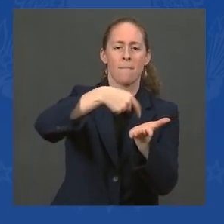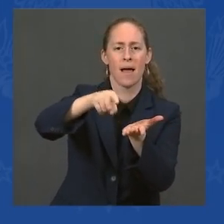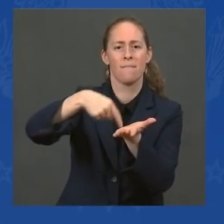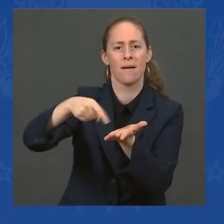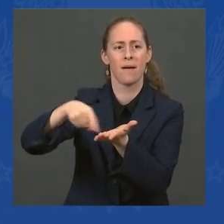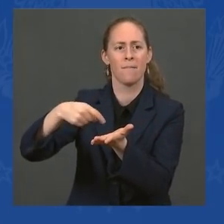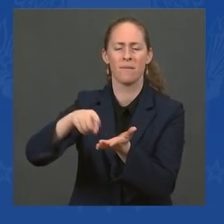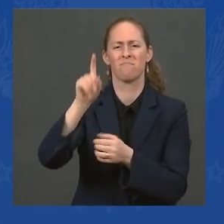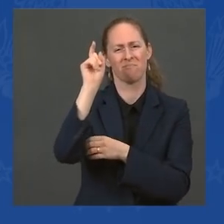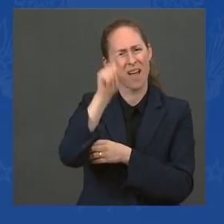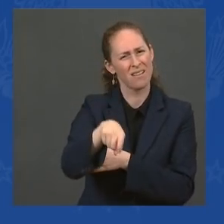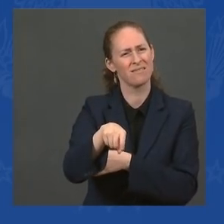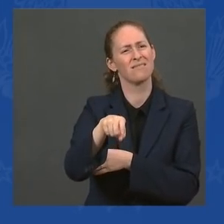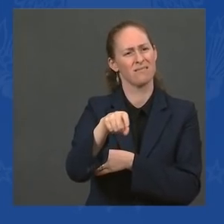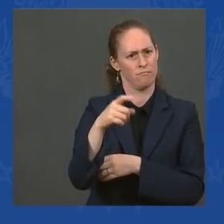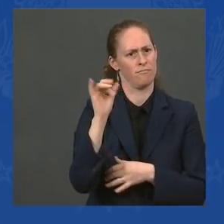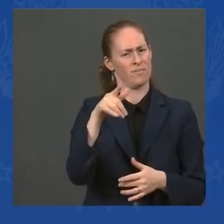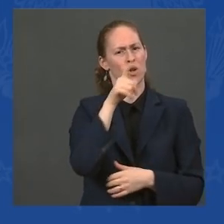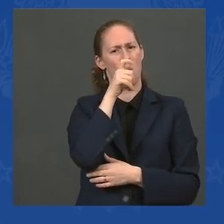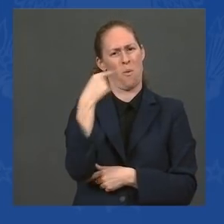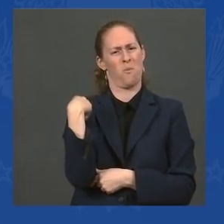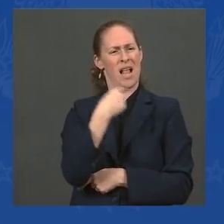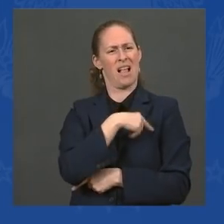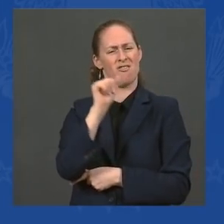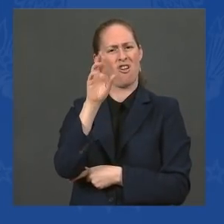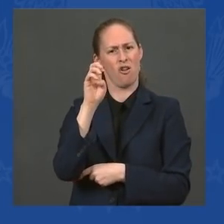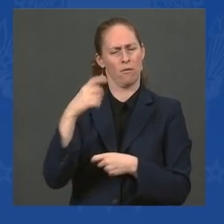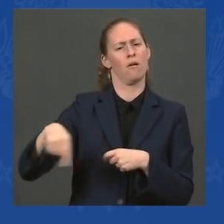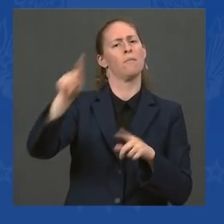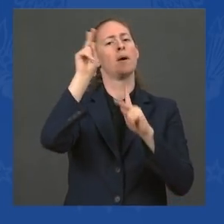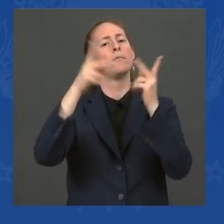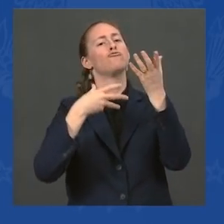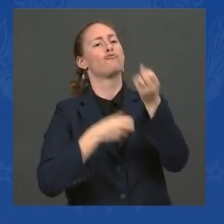And we urge -- we urge action as quickly as possible. So, thank you.